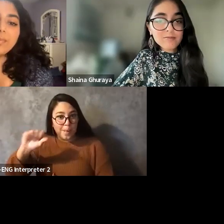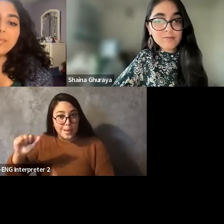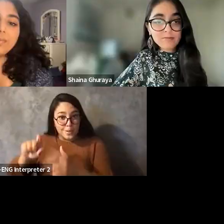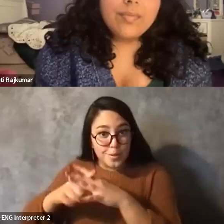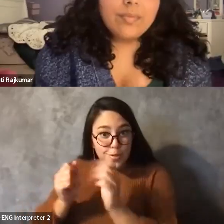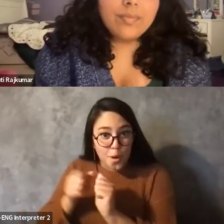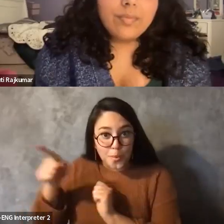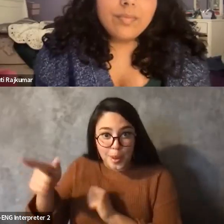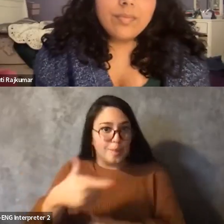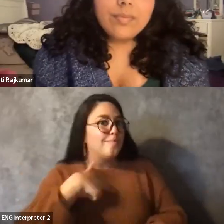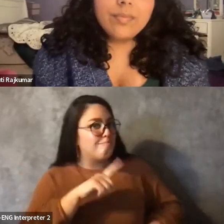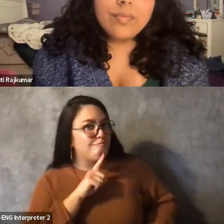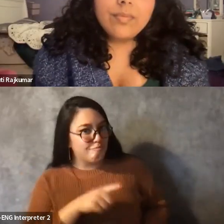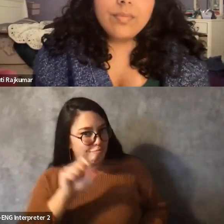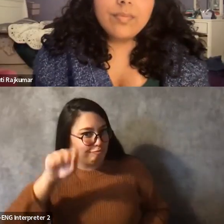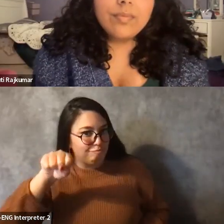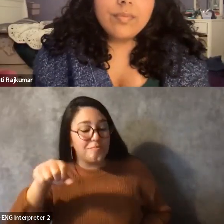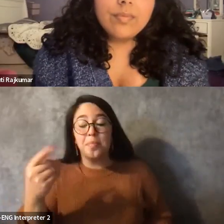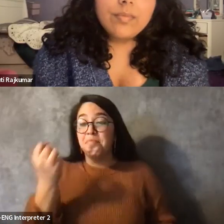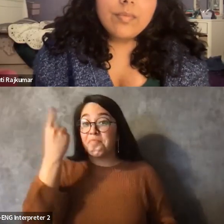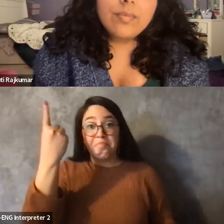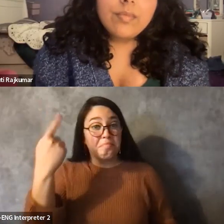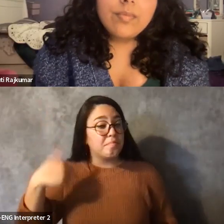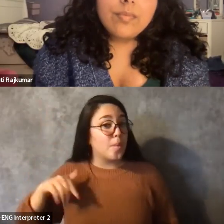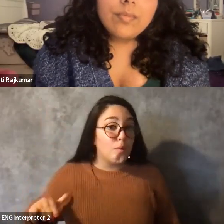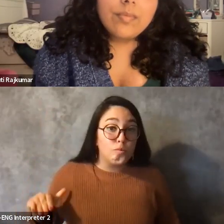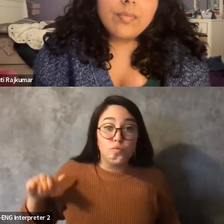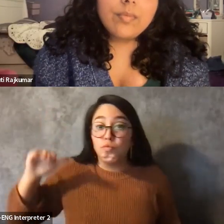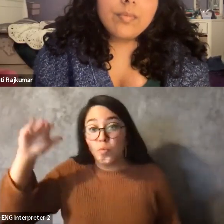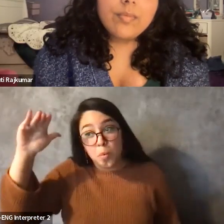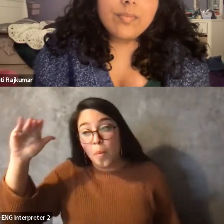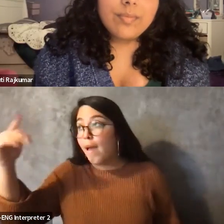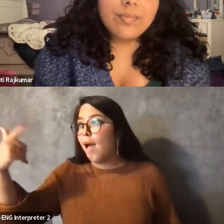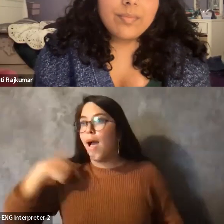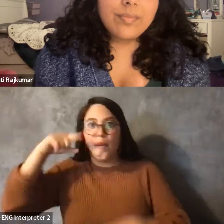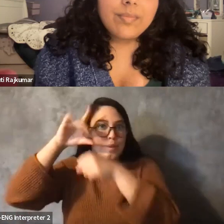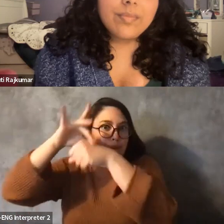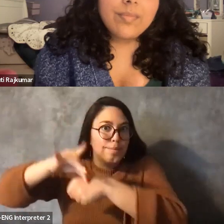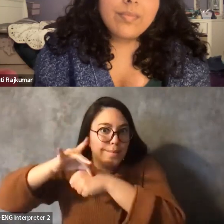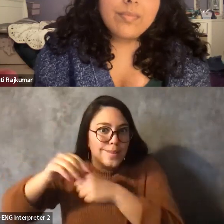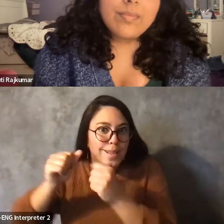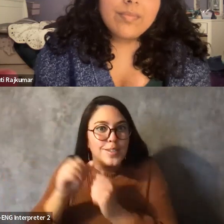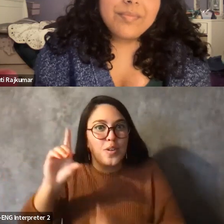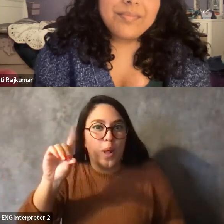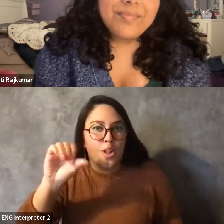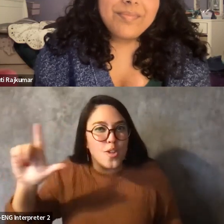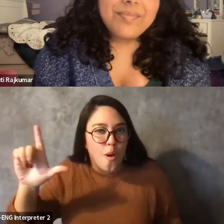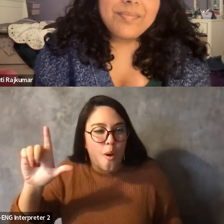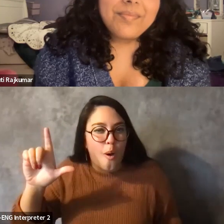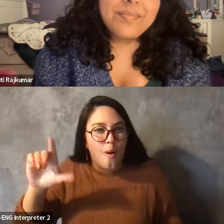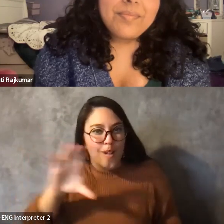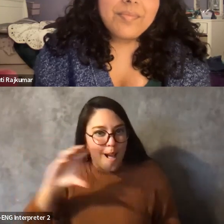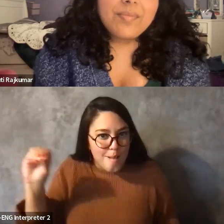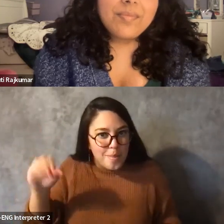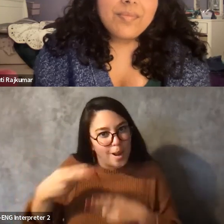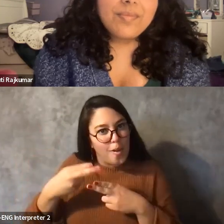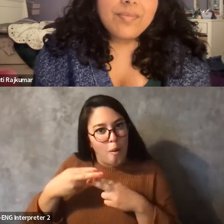So growing up I was obsessed with the doll company American Girl, and you know,